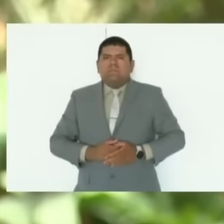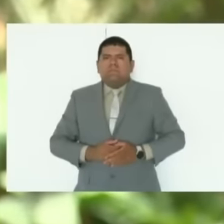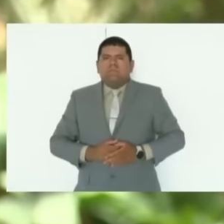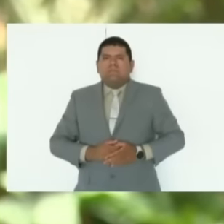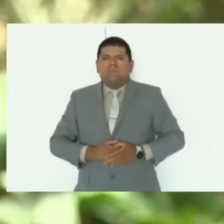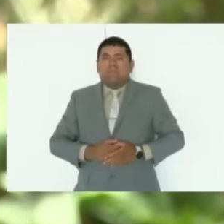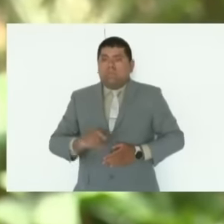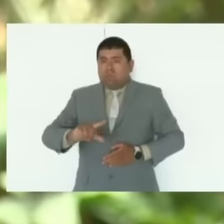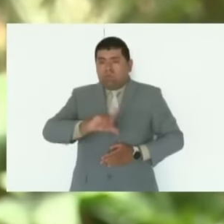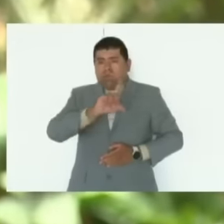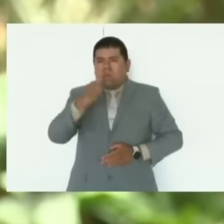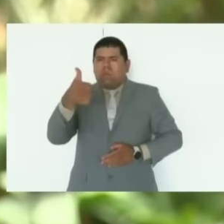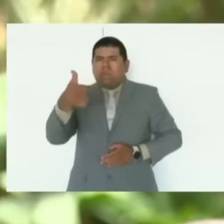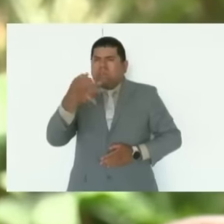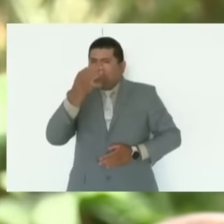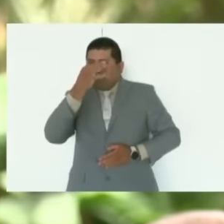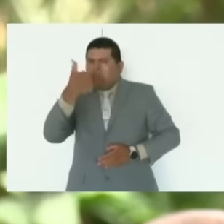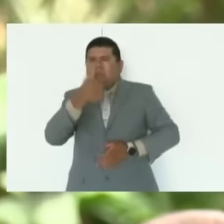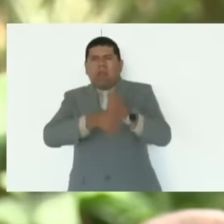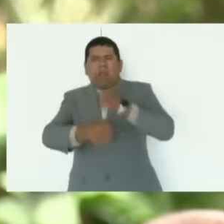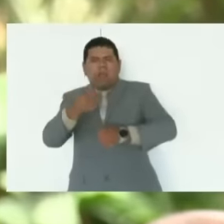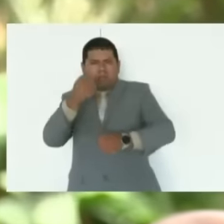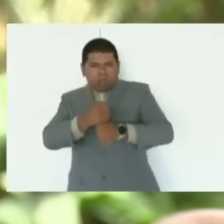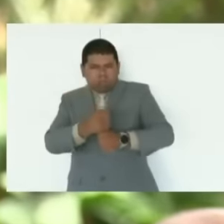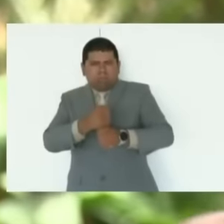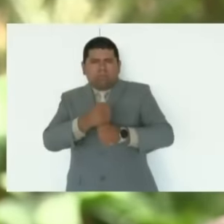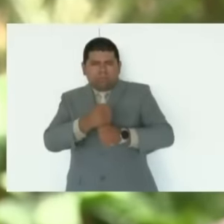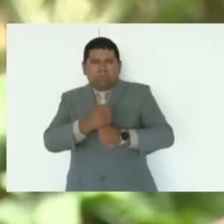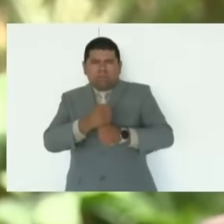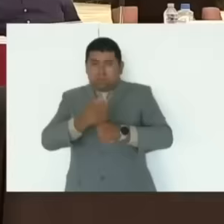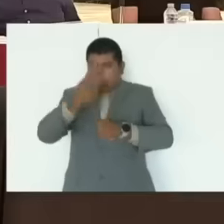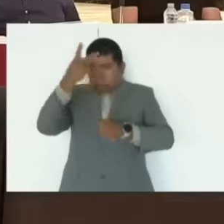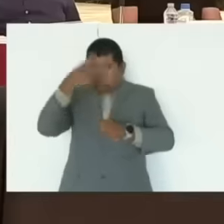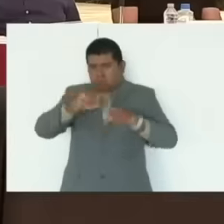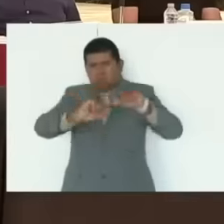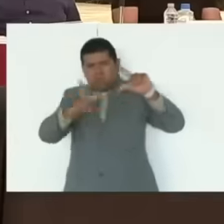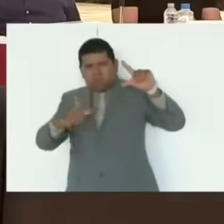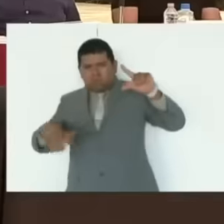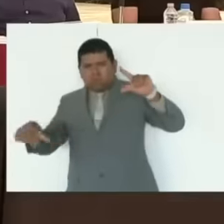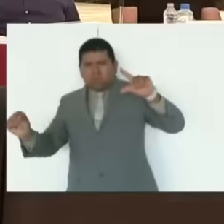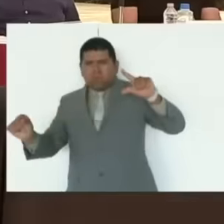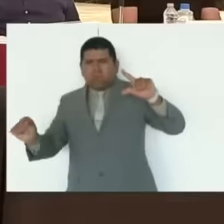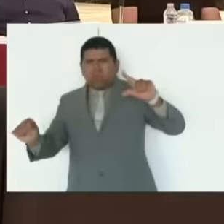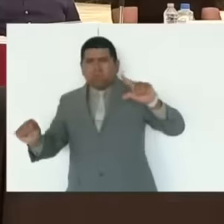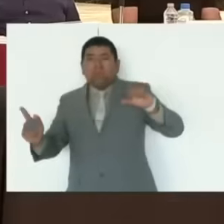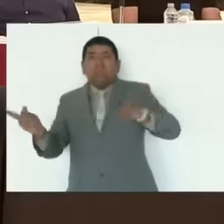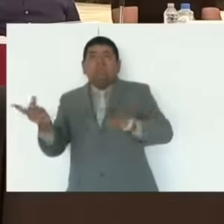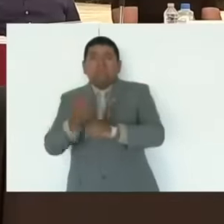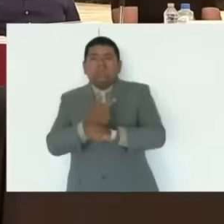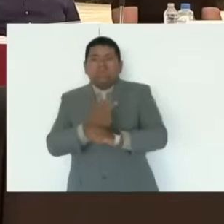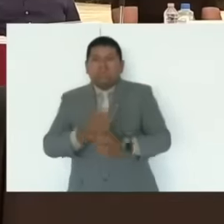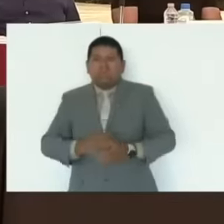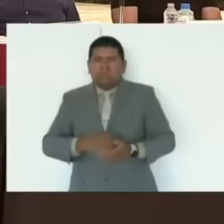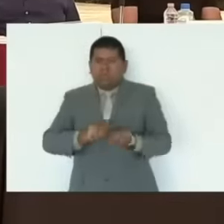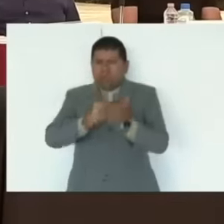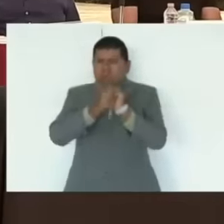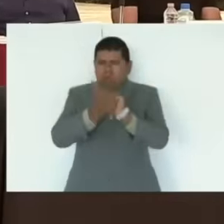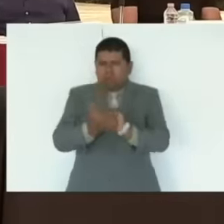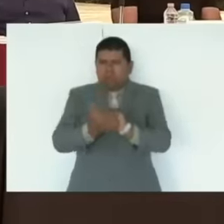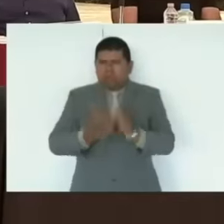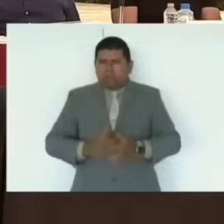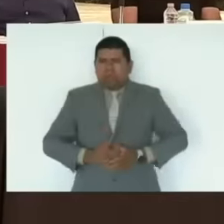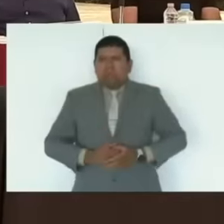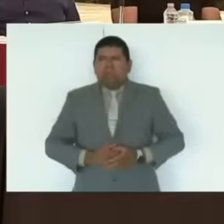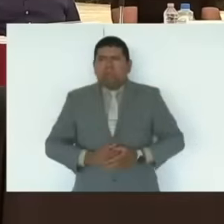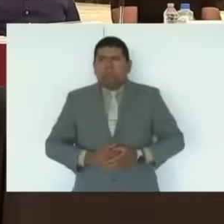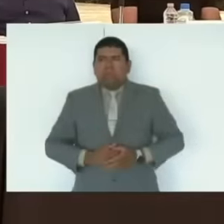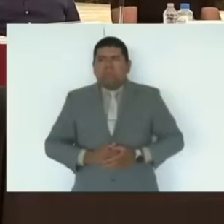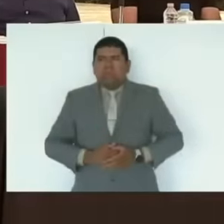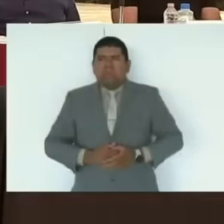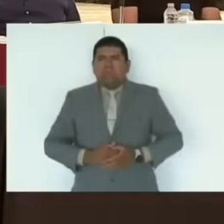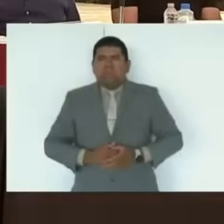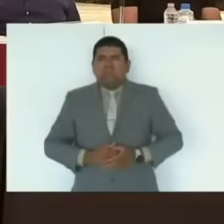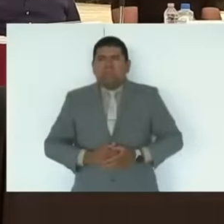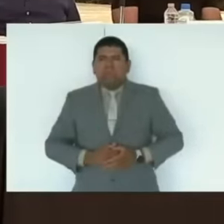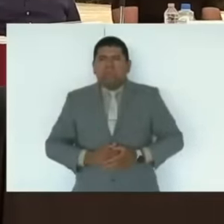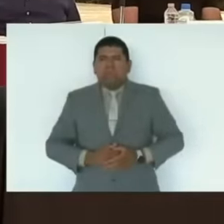after For almost 6 years Mexico has experienced what we call the fourth transformation of public life in Mexico